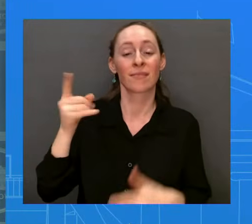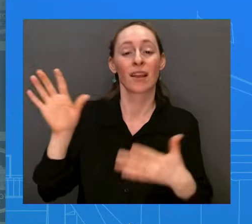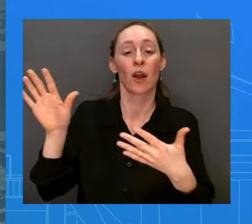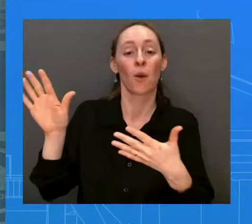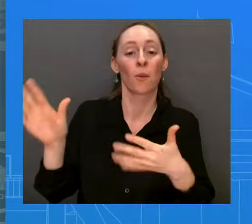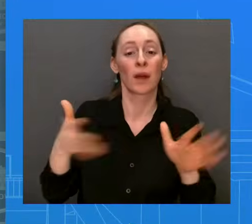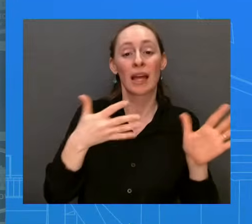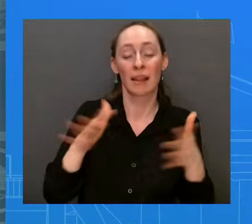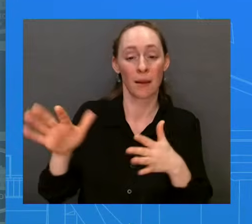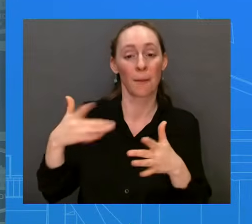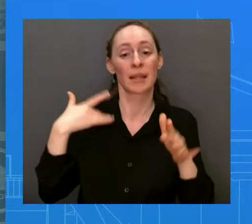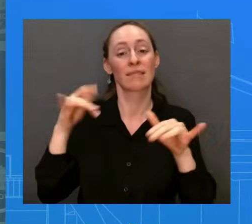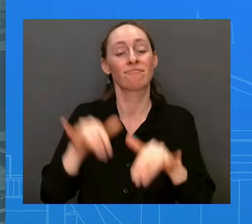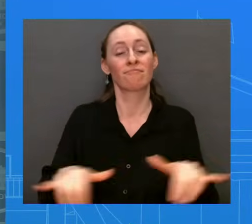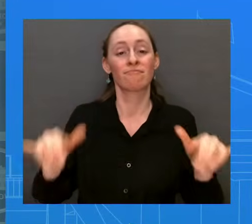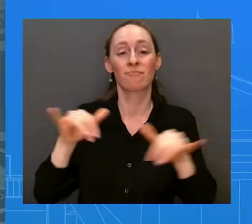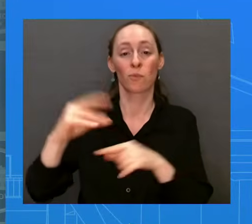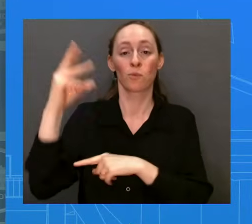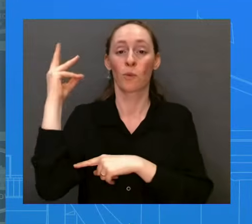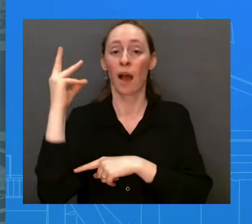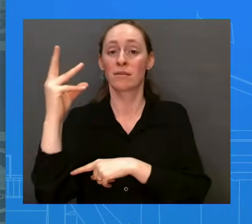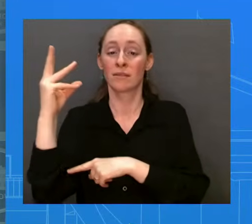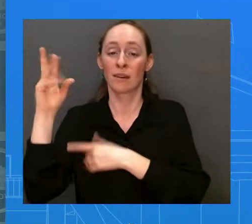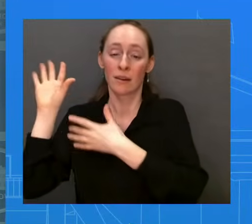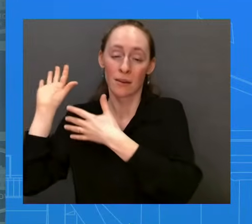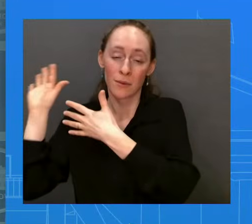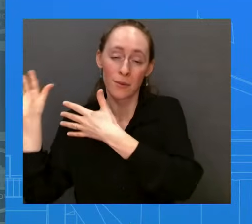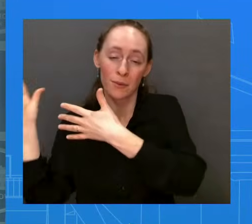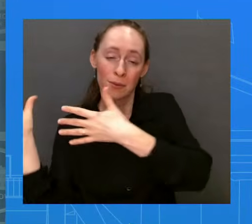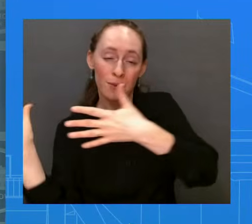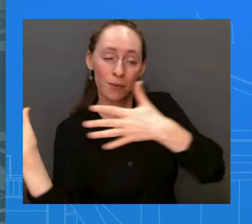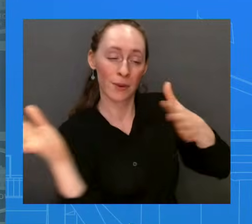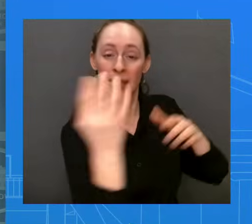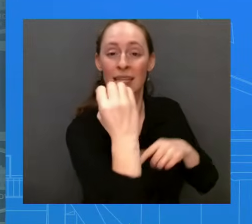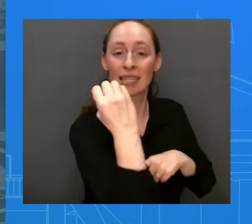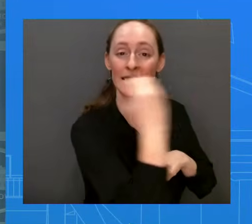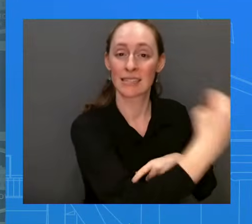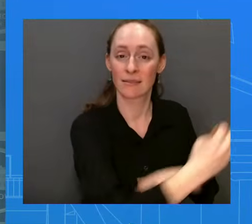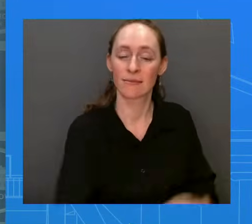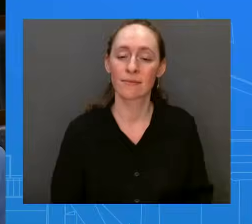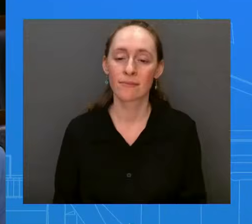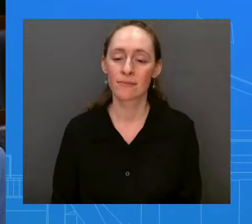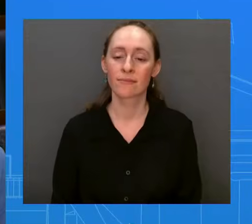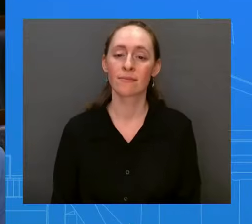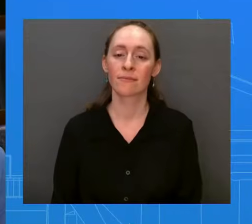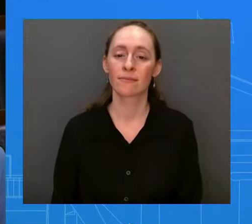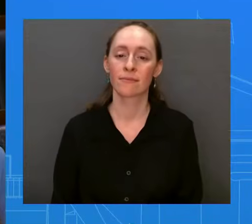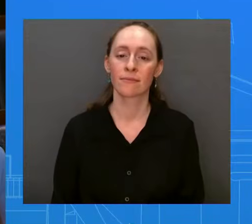I mean, there was a general common movement in that regard. The Press: And you spoke at the top